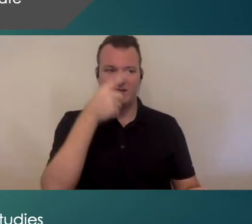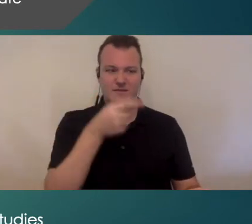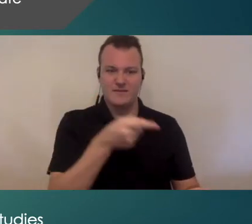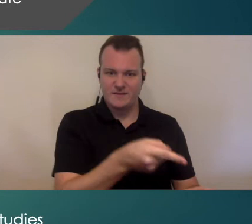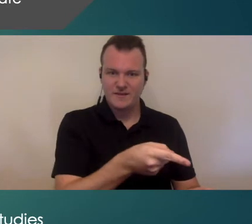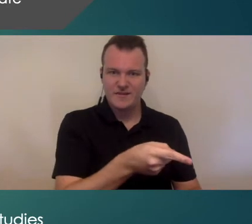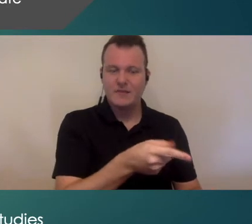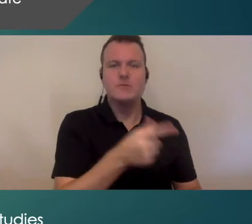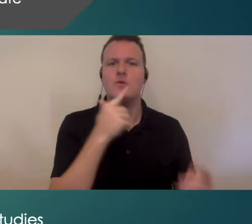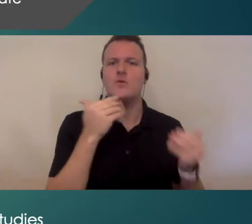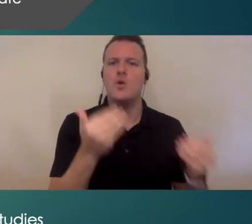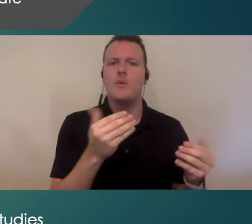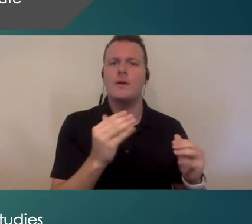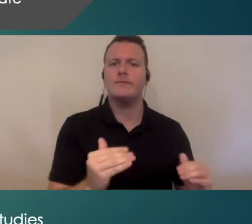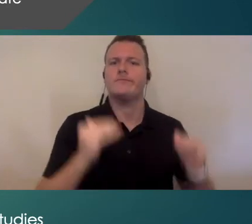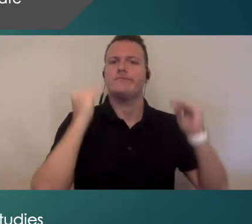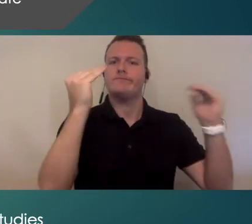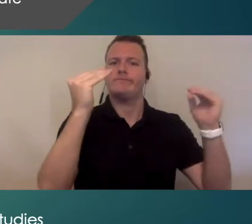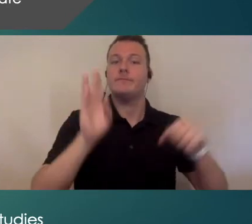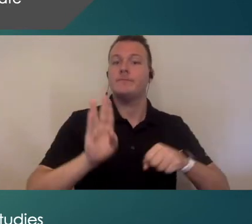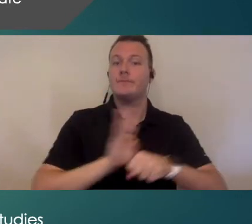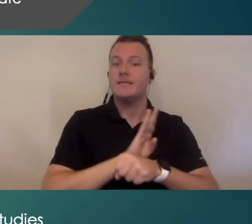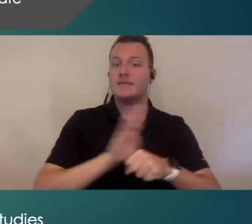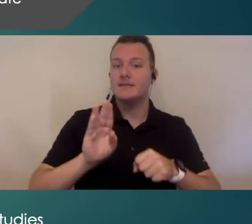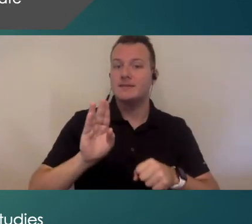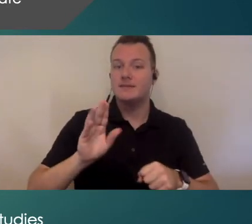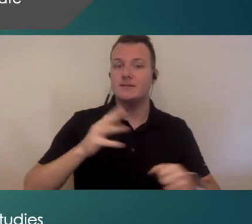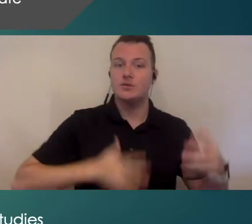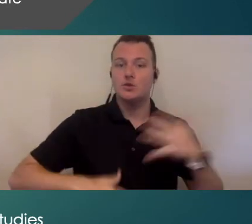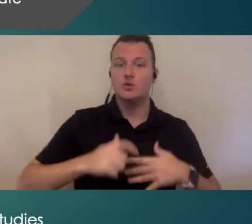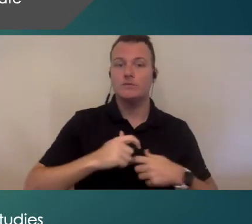clinic. So don't be afraid to pull out those business suits, don't be afraid to